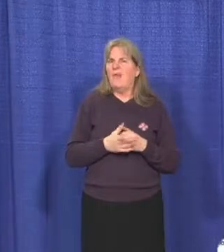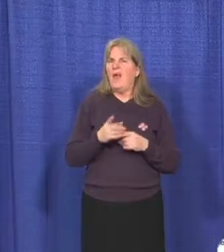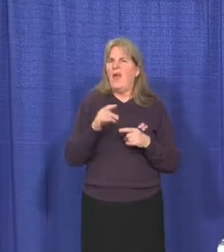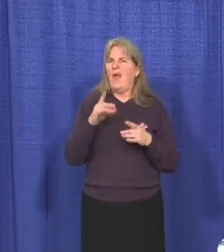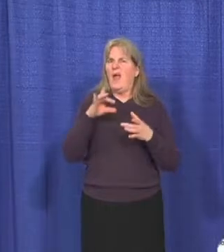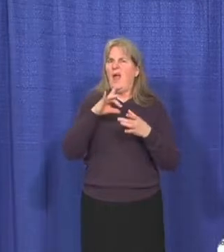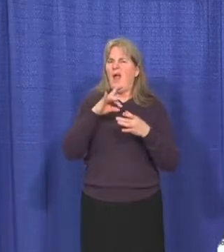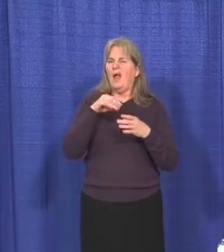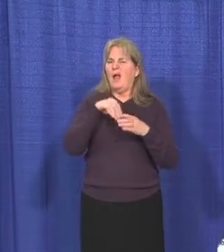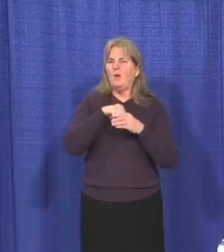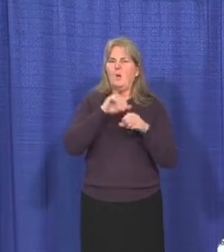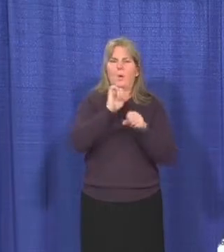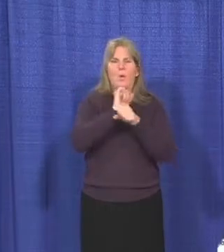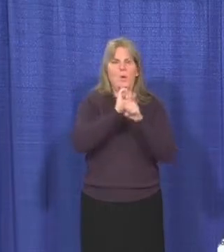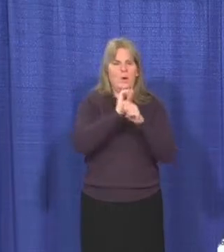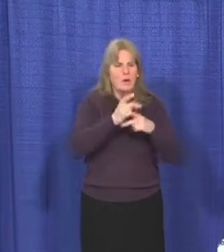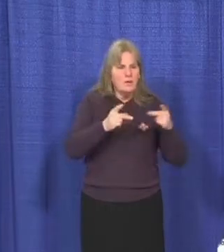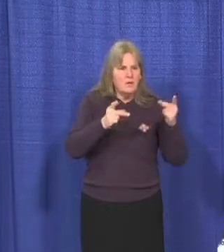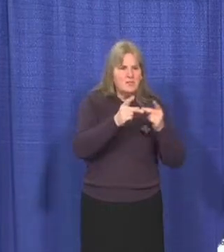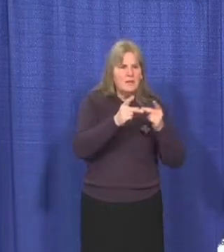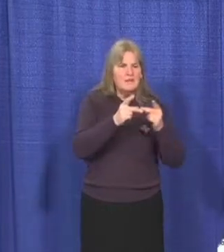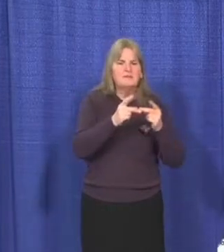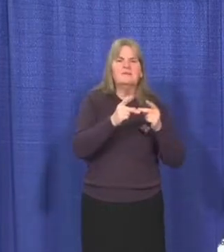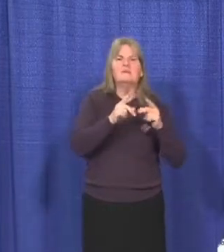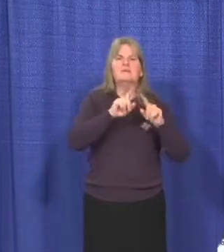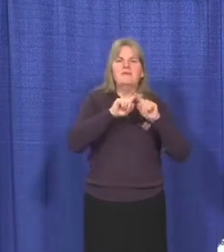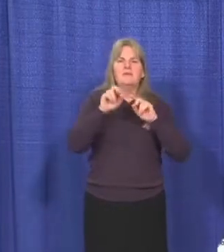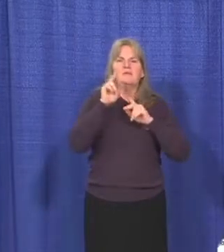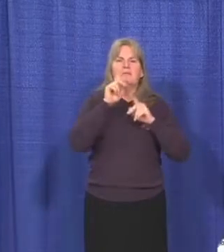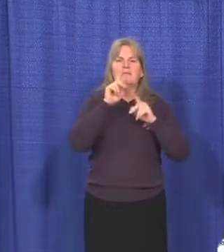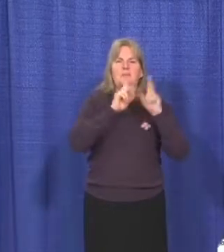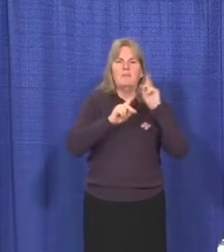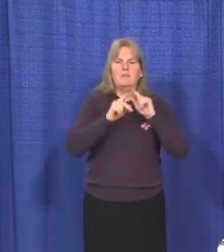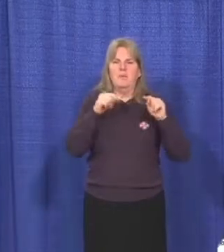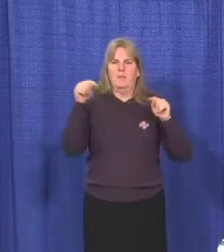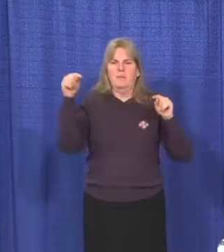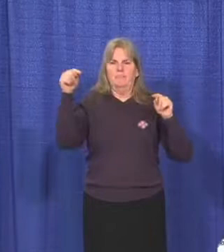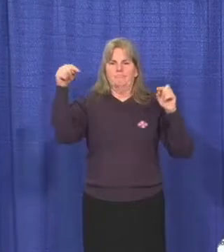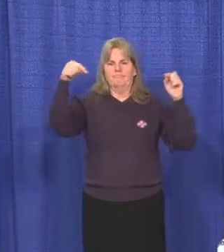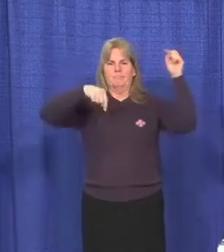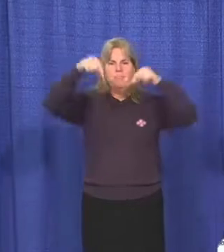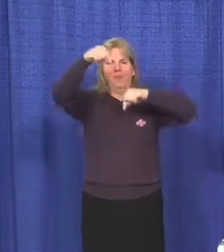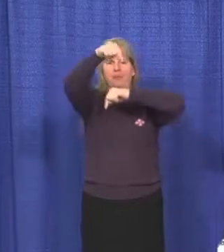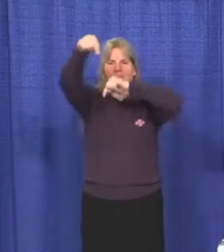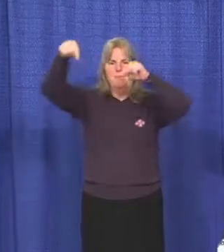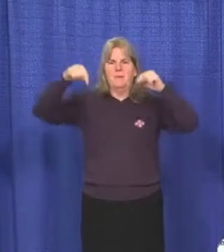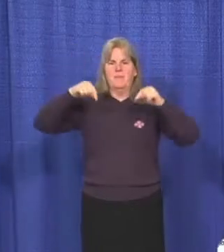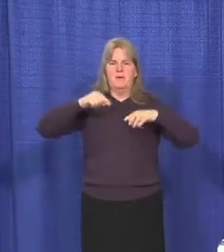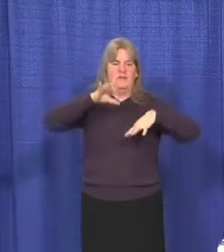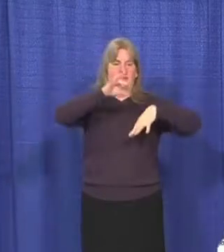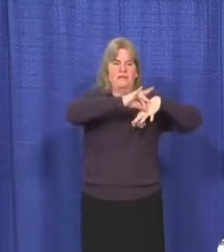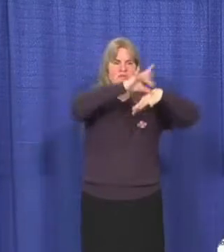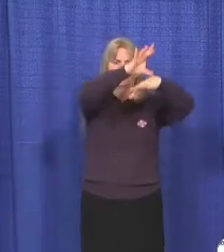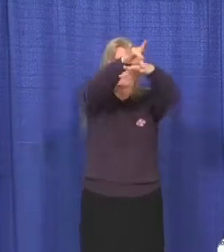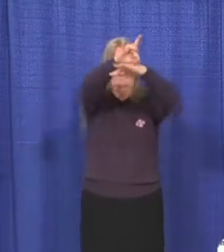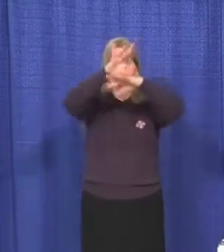workplaces and where there's a mixing of people that we are conscious of the potential role